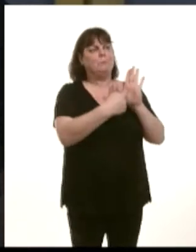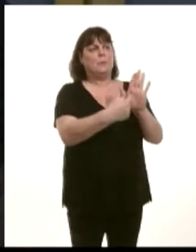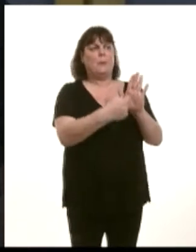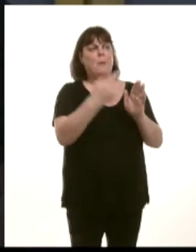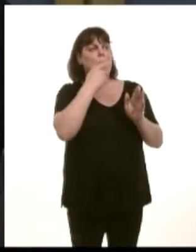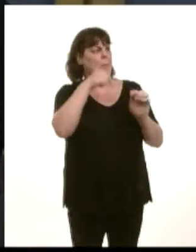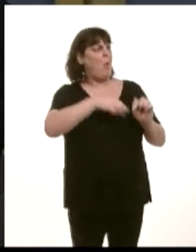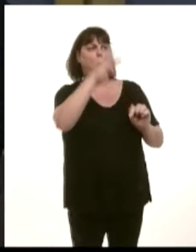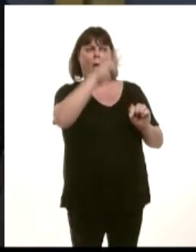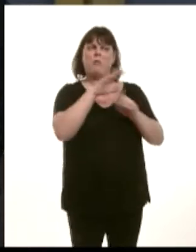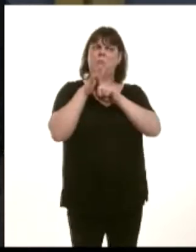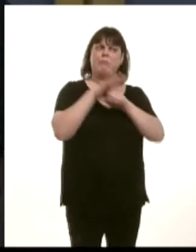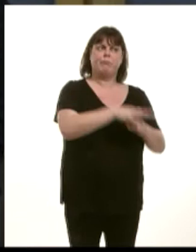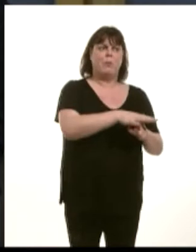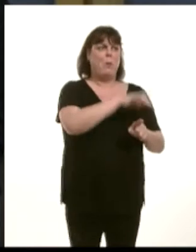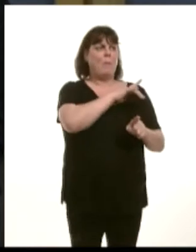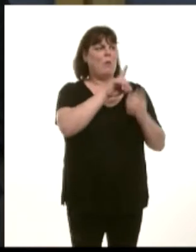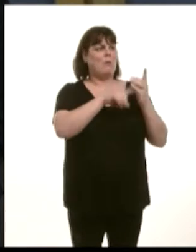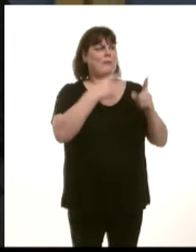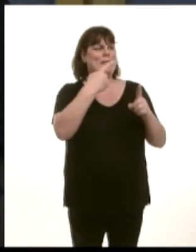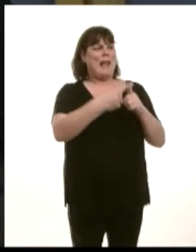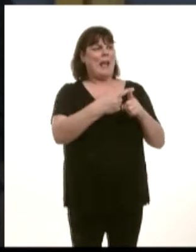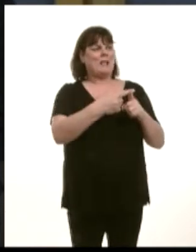as a result of attacks on the welfare state.